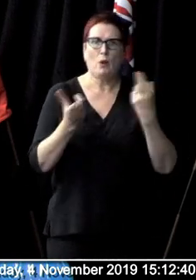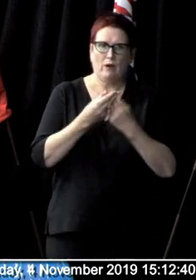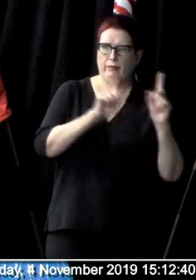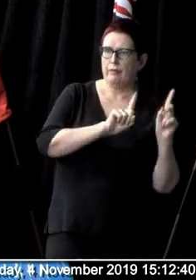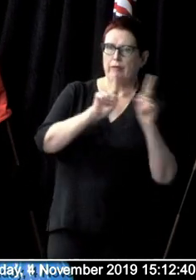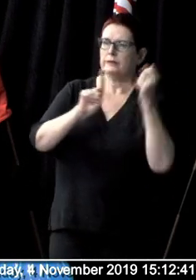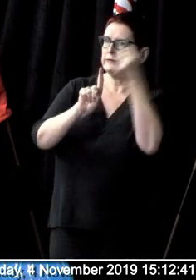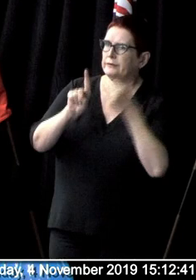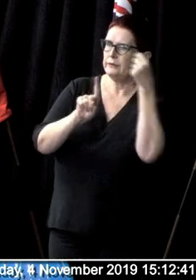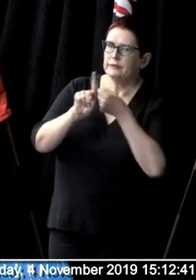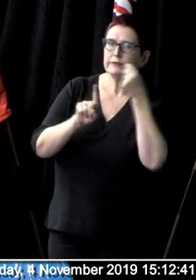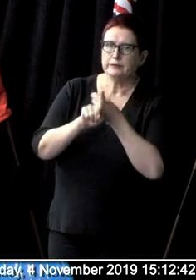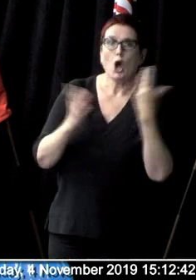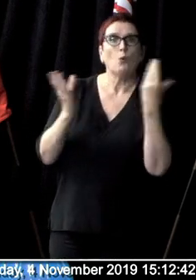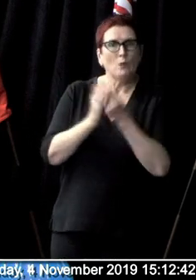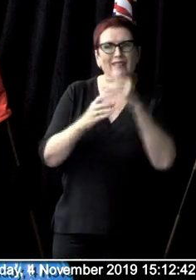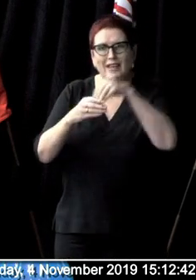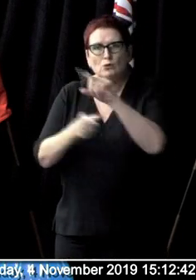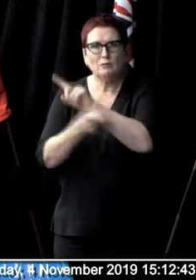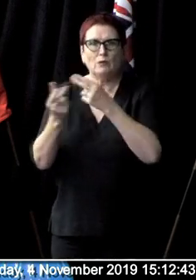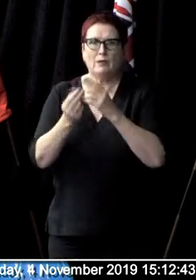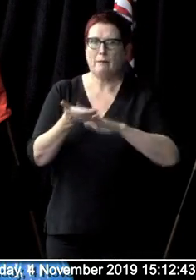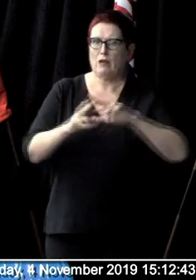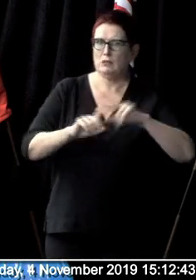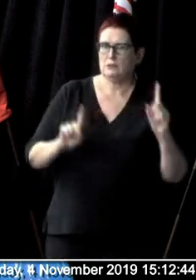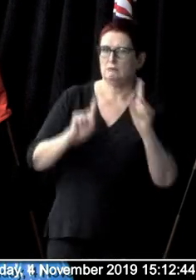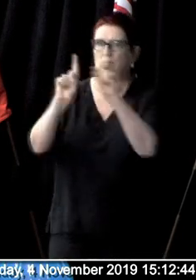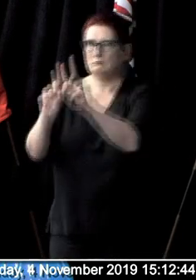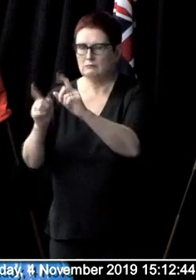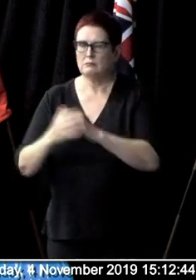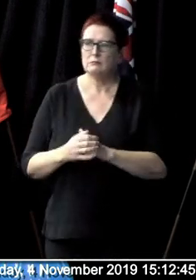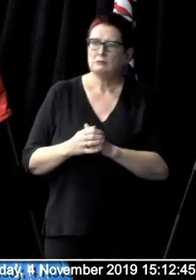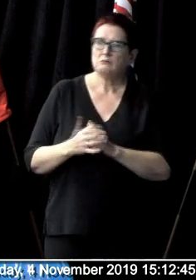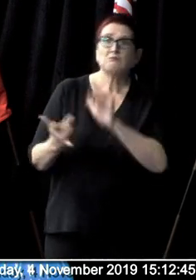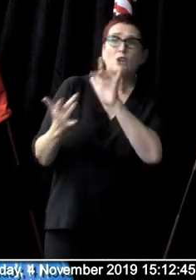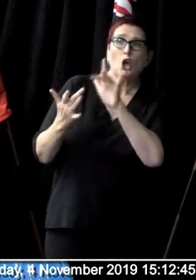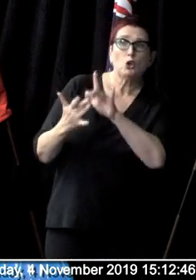We will attend meetings, we will liaise with the Education Department to try and